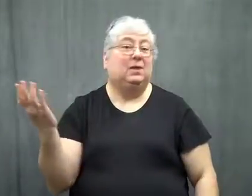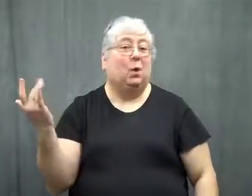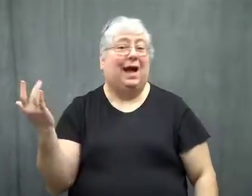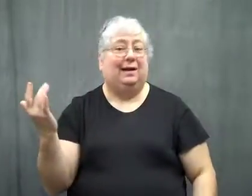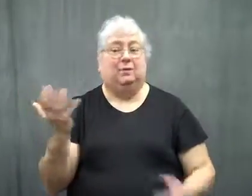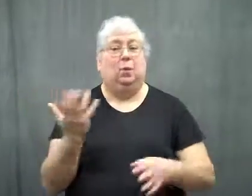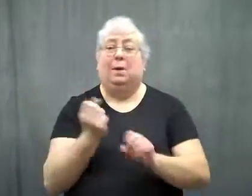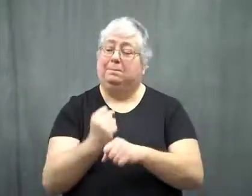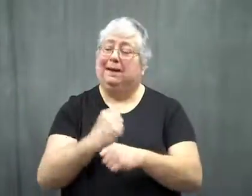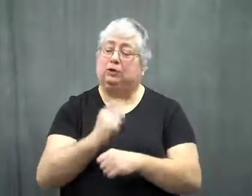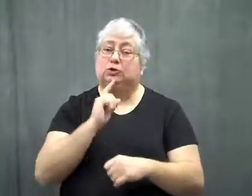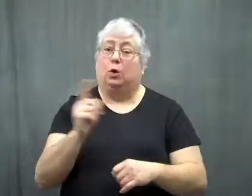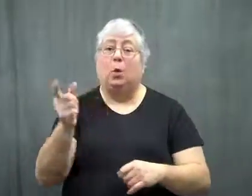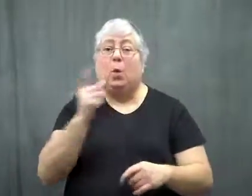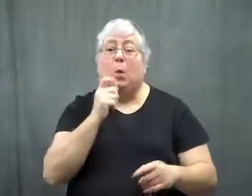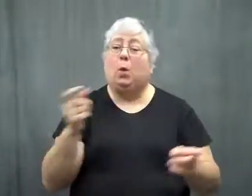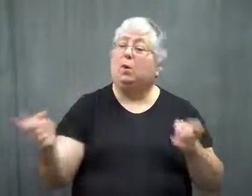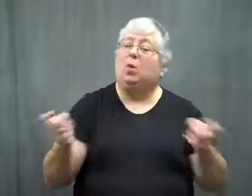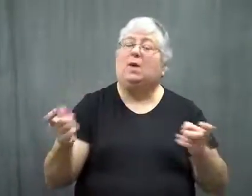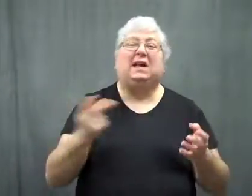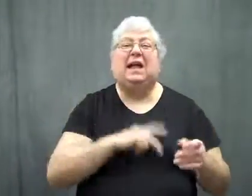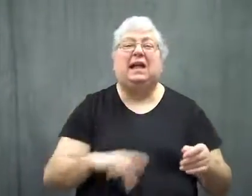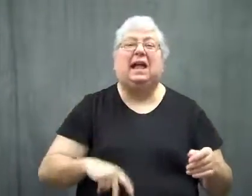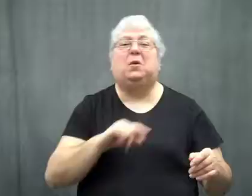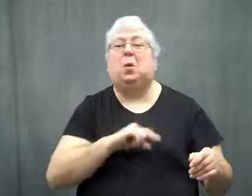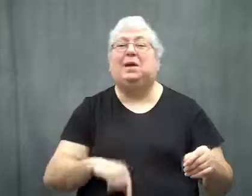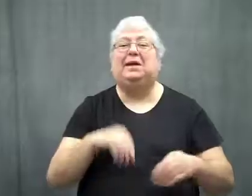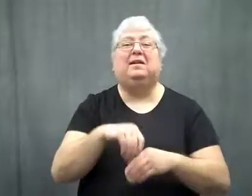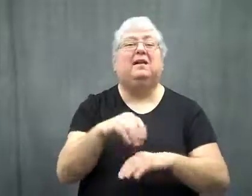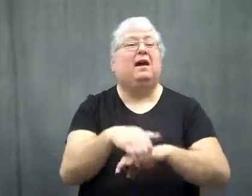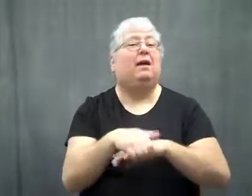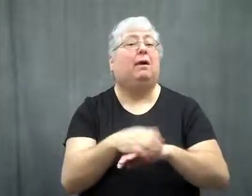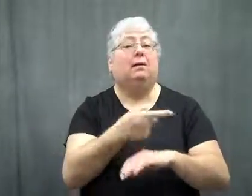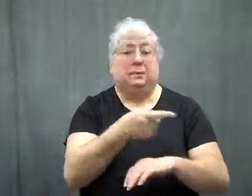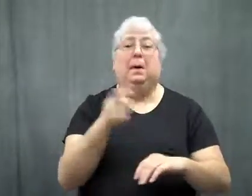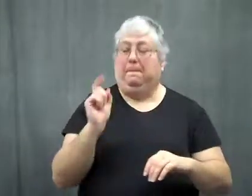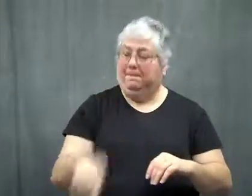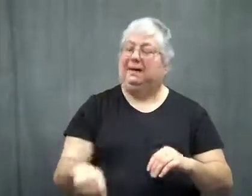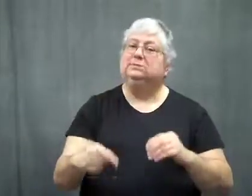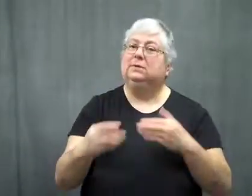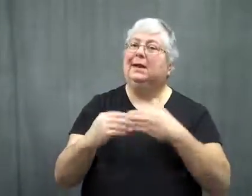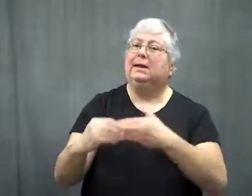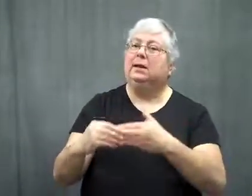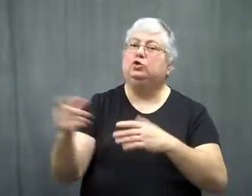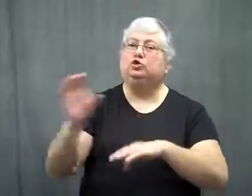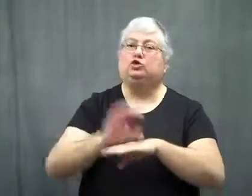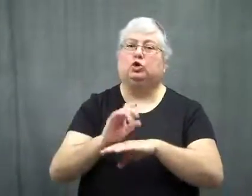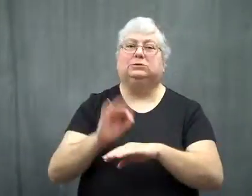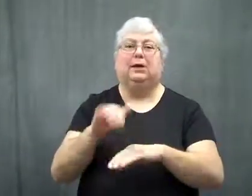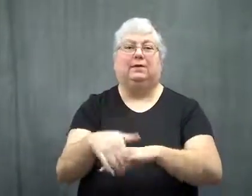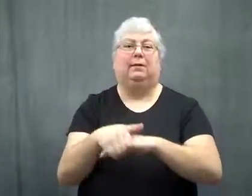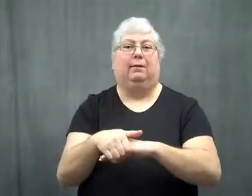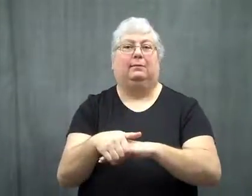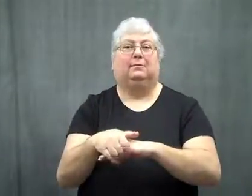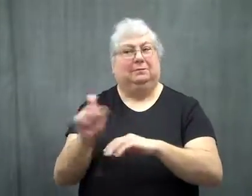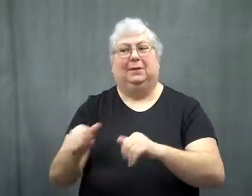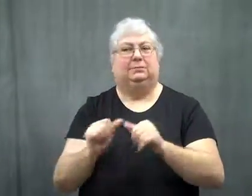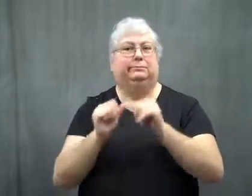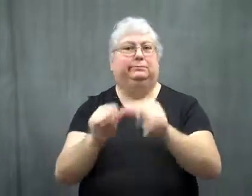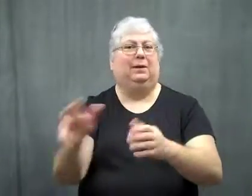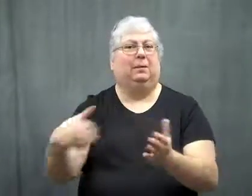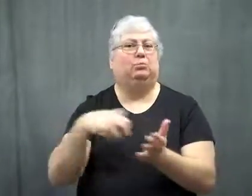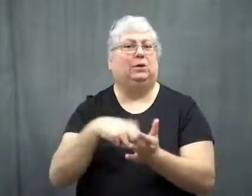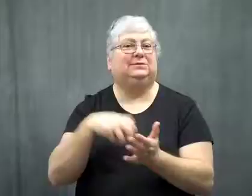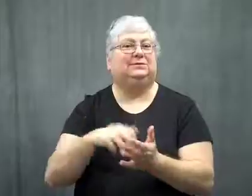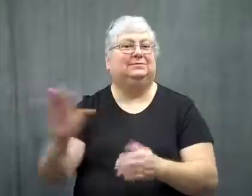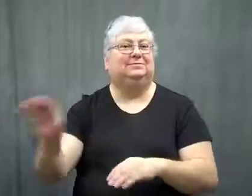That's because the monarch is also the head of the Church of England.